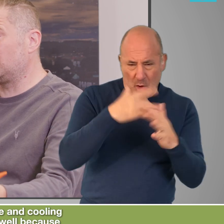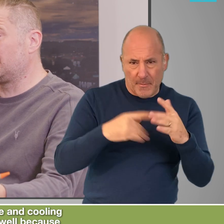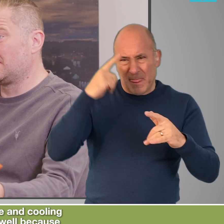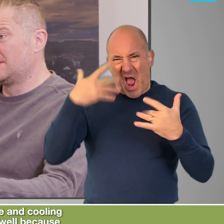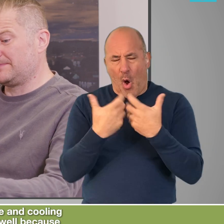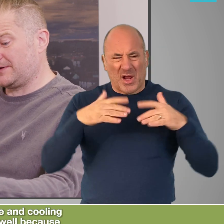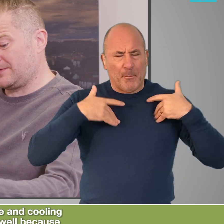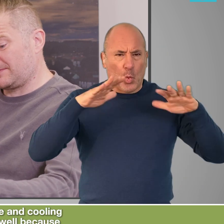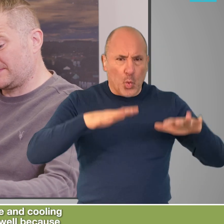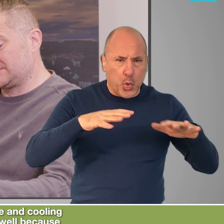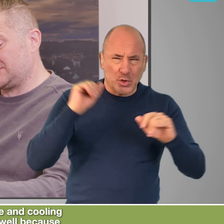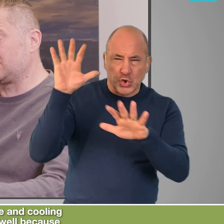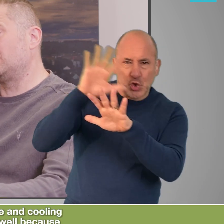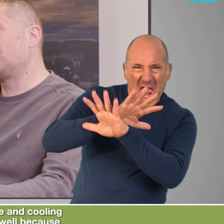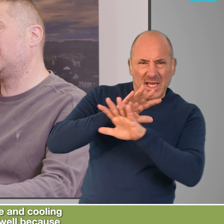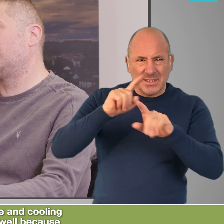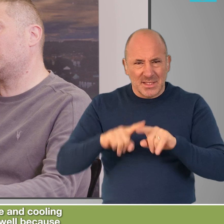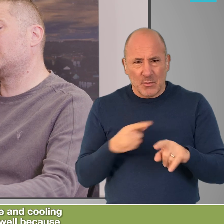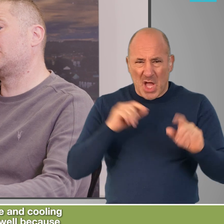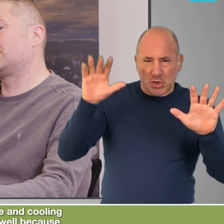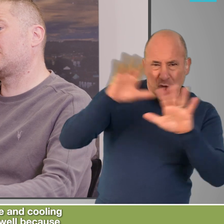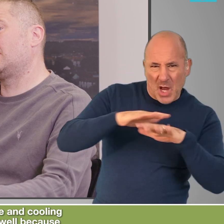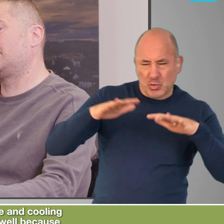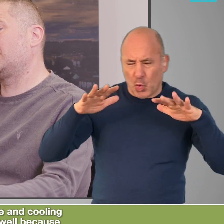cooling because shade and cooling is really important as well because